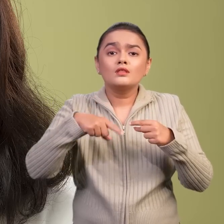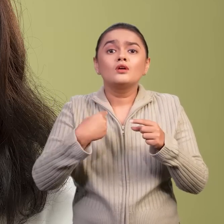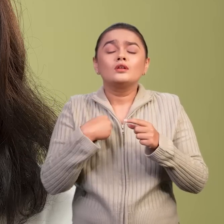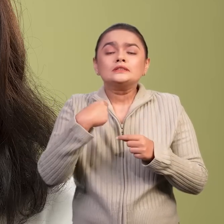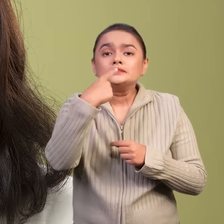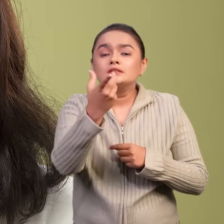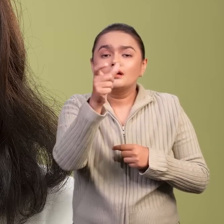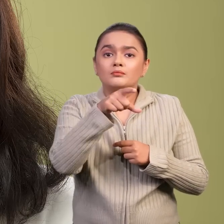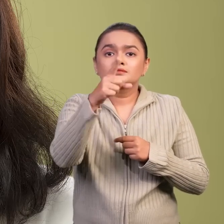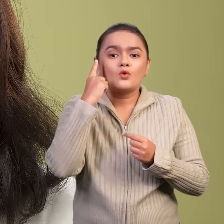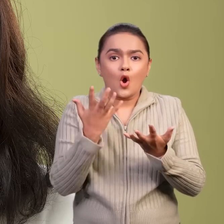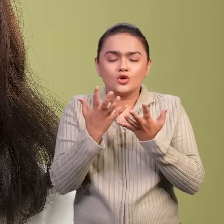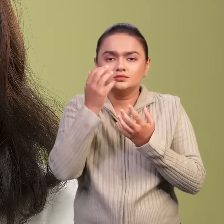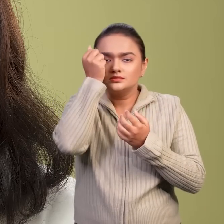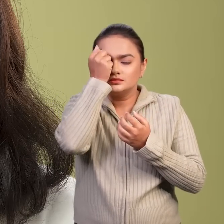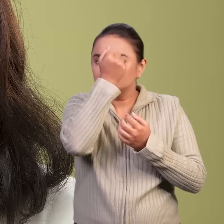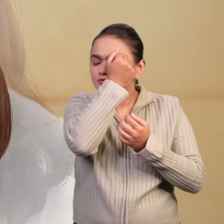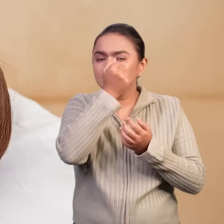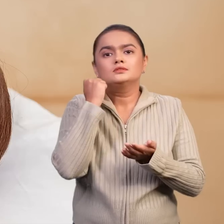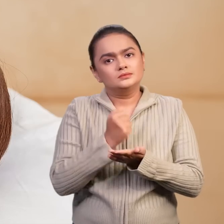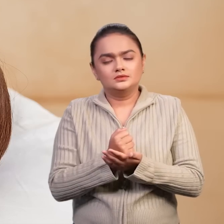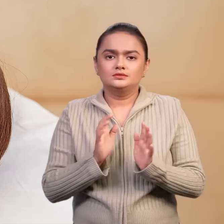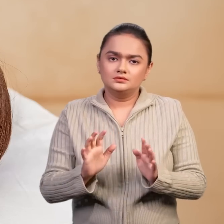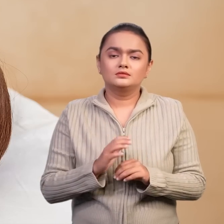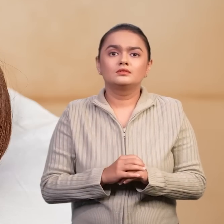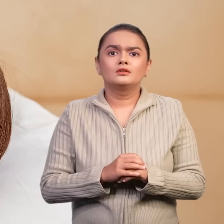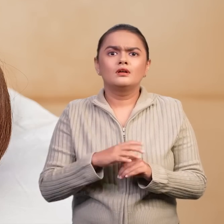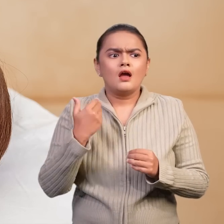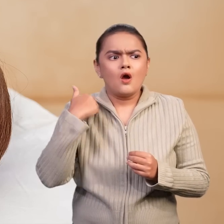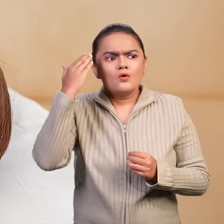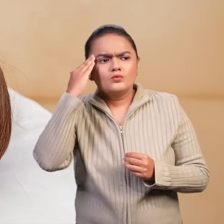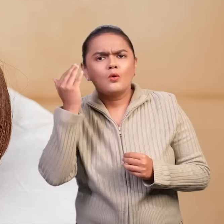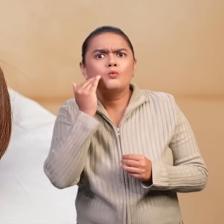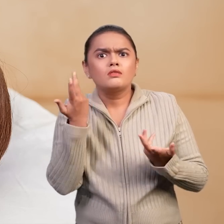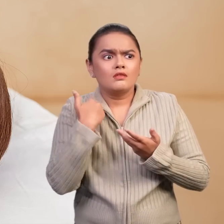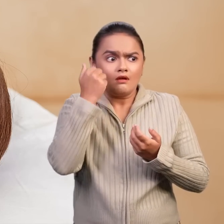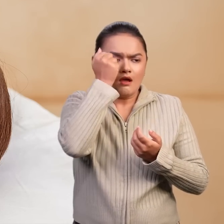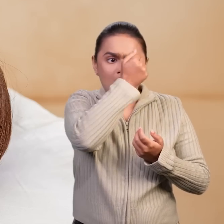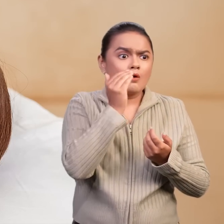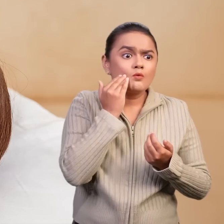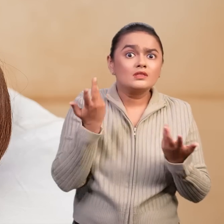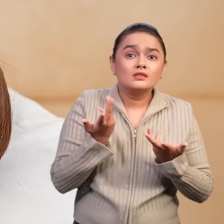then we typically ask the patient to do a warm compress. When would I know that I need to do a warm compress?